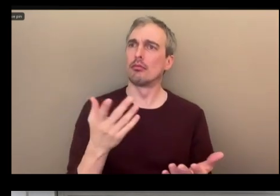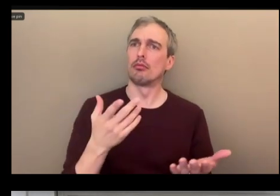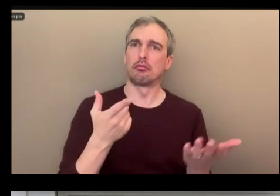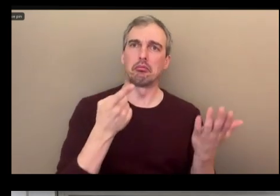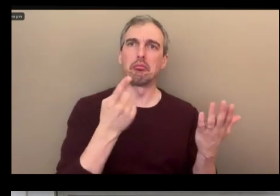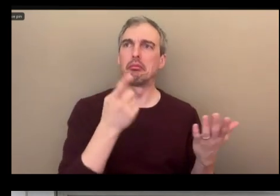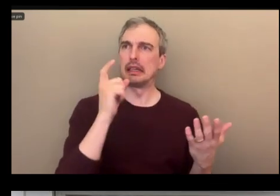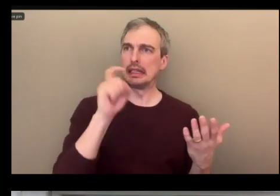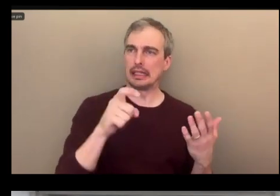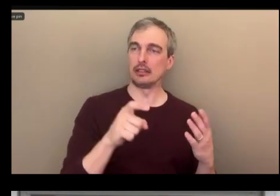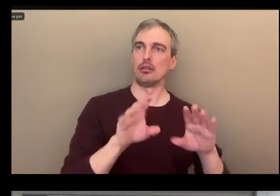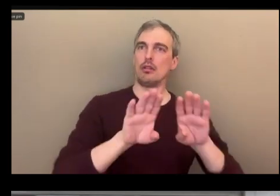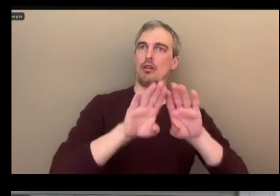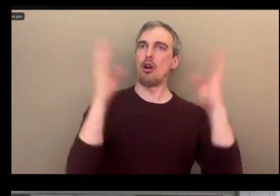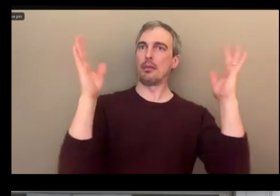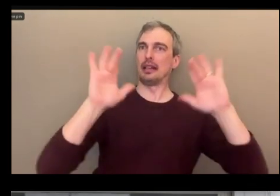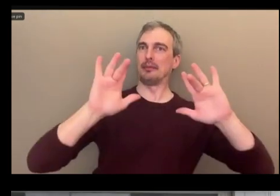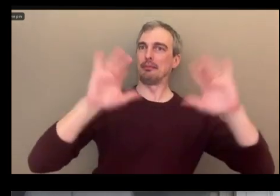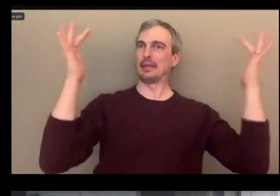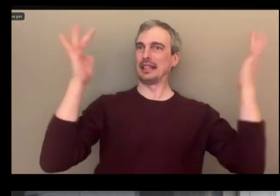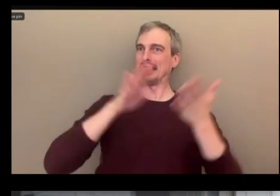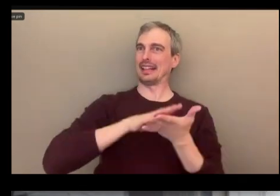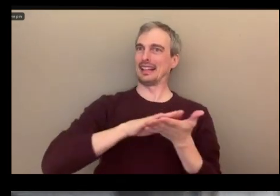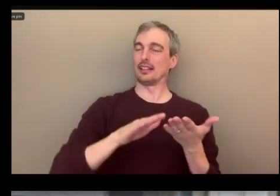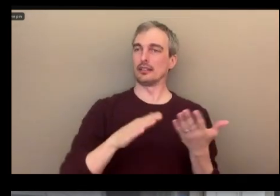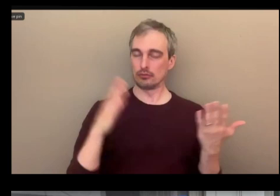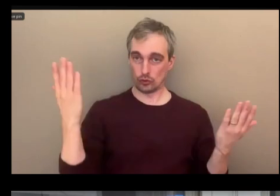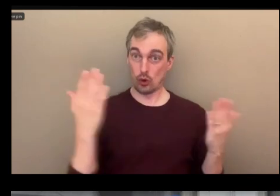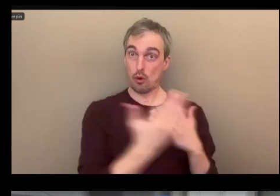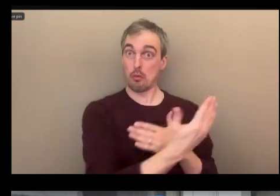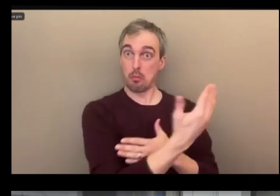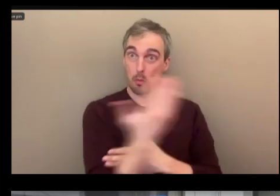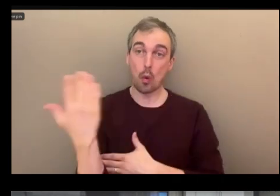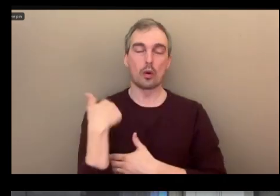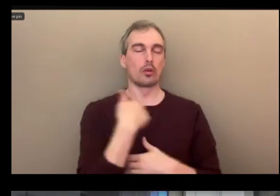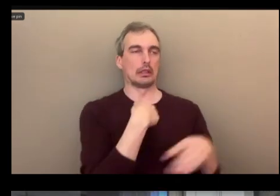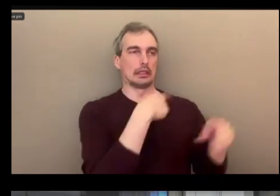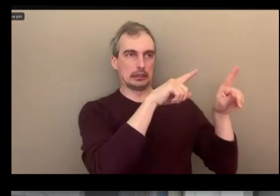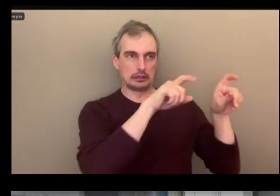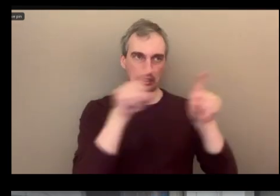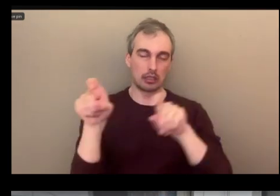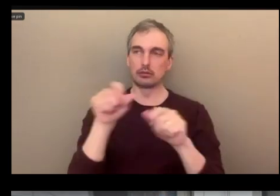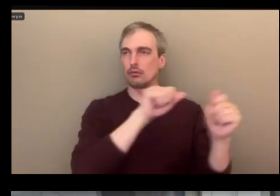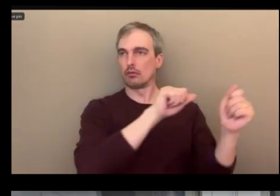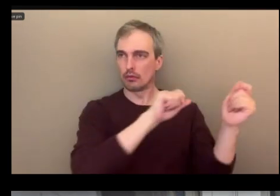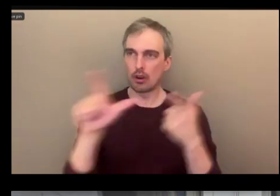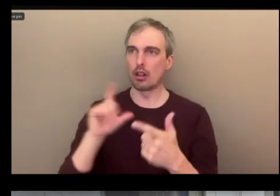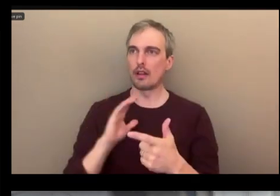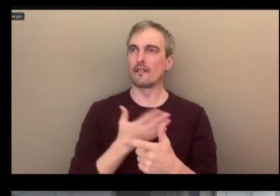Our goal is to test those home pages and make sure if there is a problem, we find it before you find it.